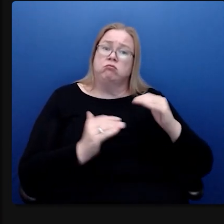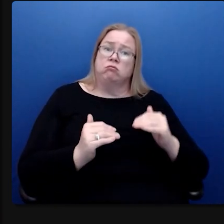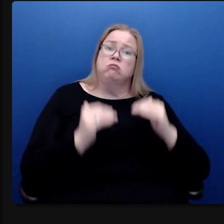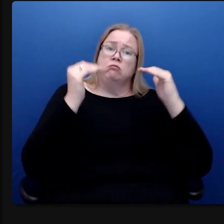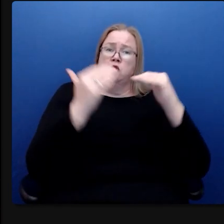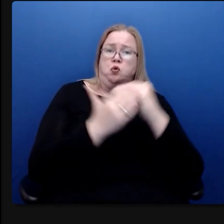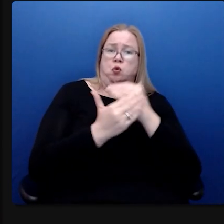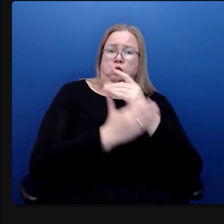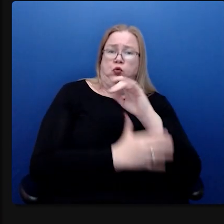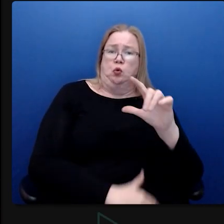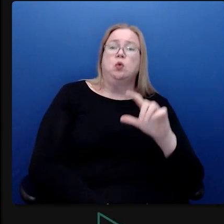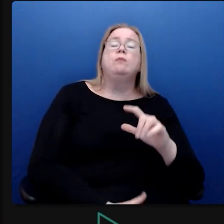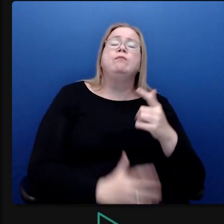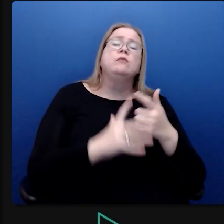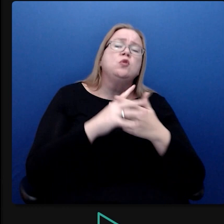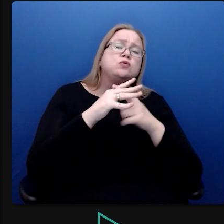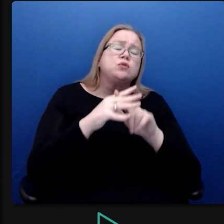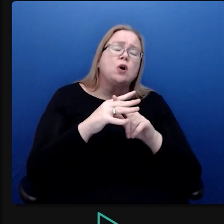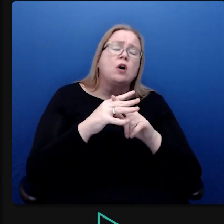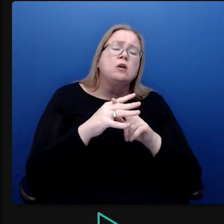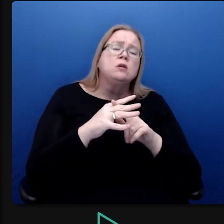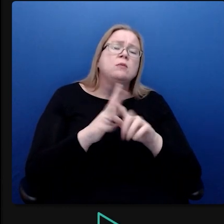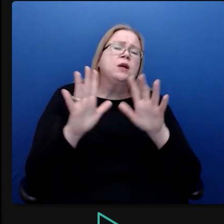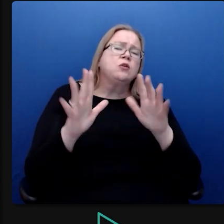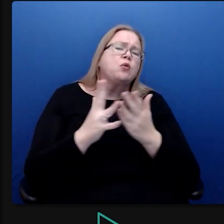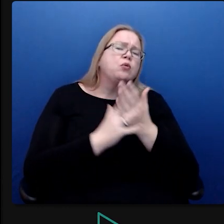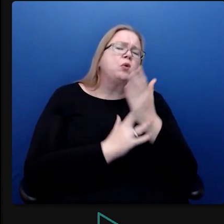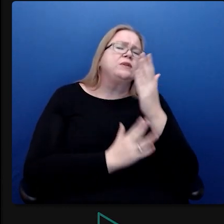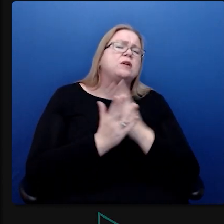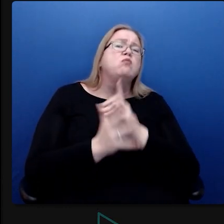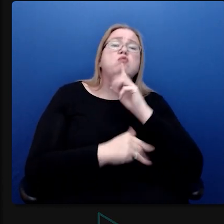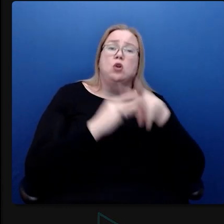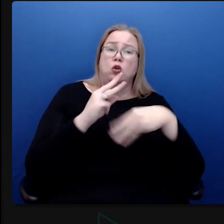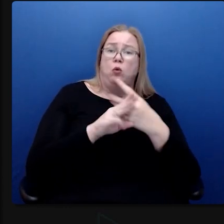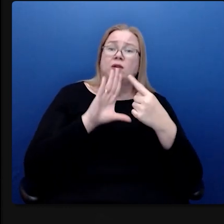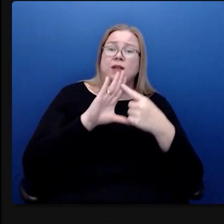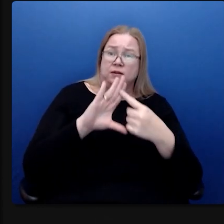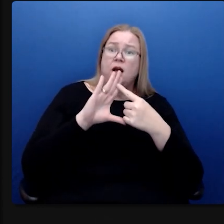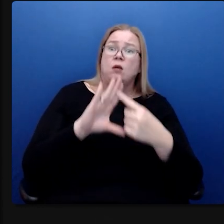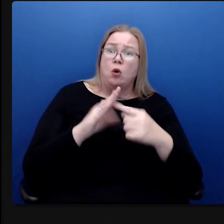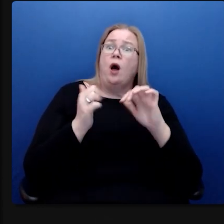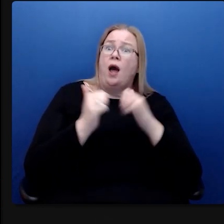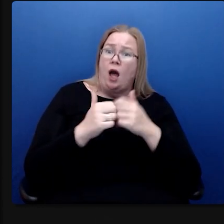by upgrading to the latest tools. To start, let me take you through some real world examples